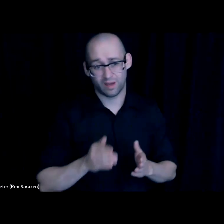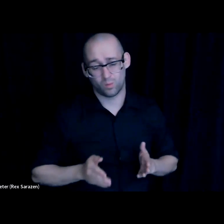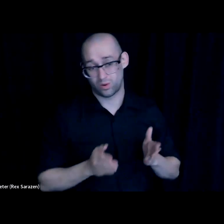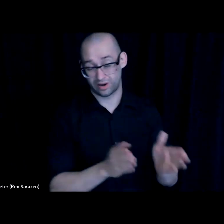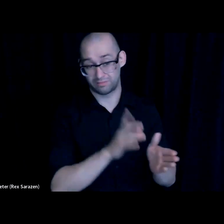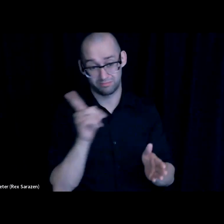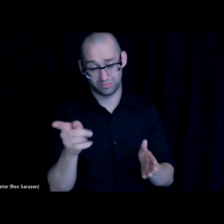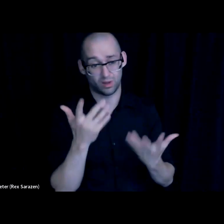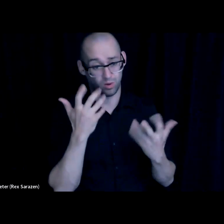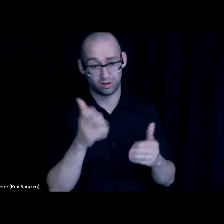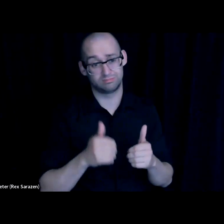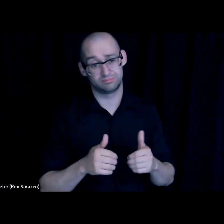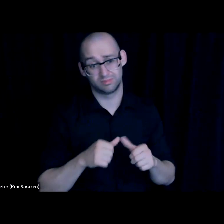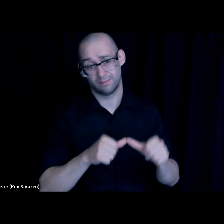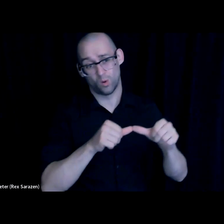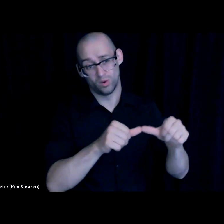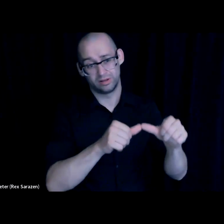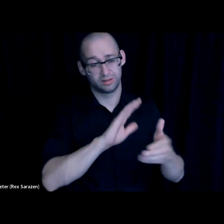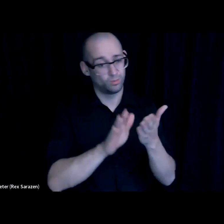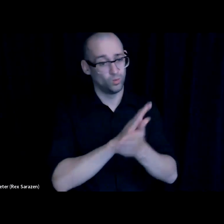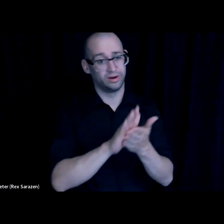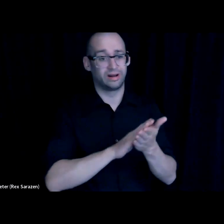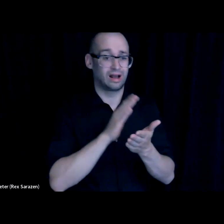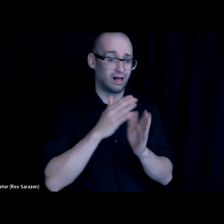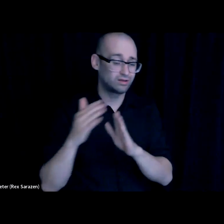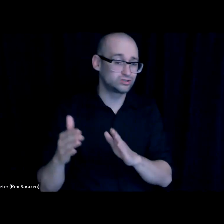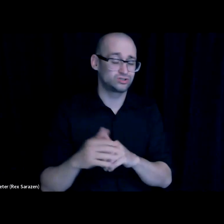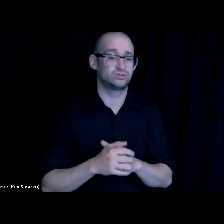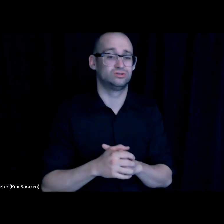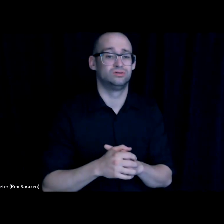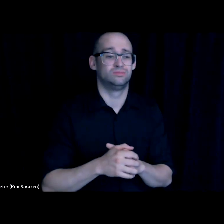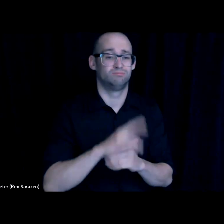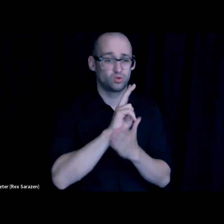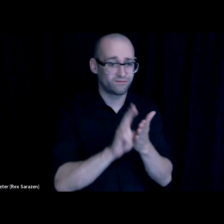college, or they go into, you know, a university, and so on. They have already have the skills